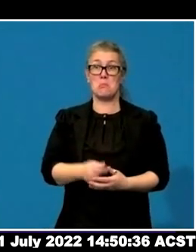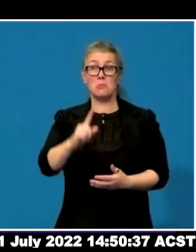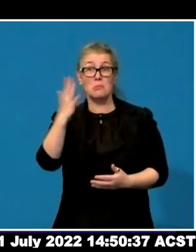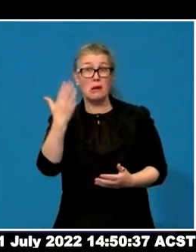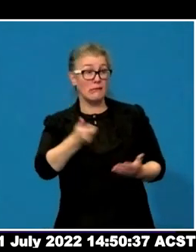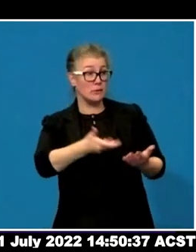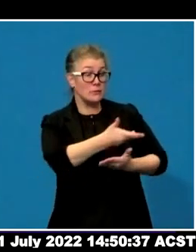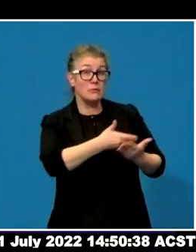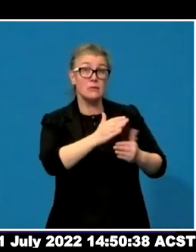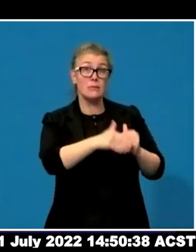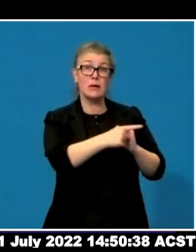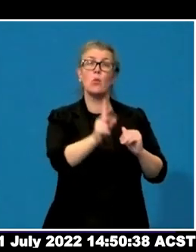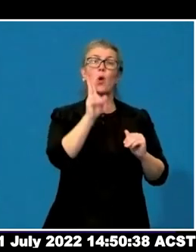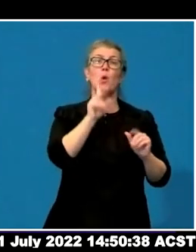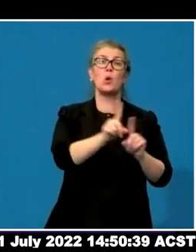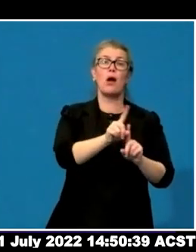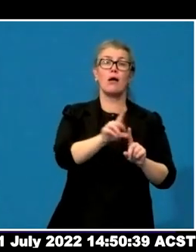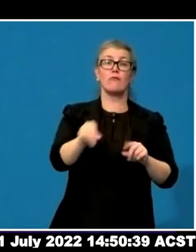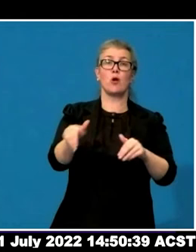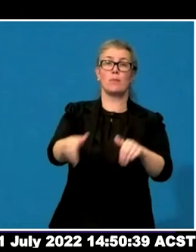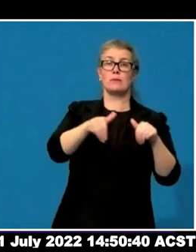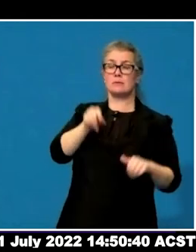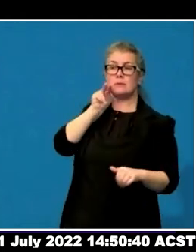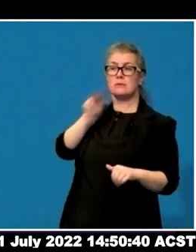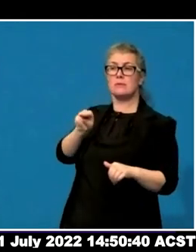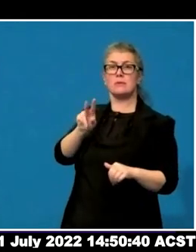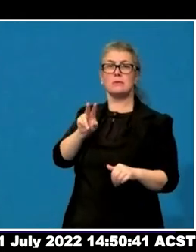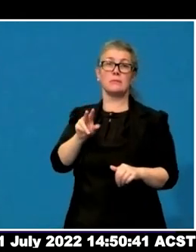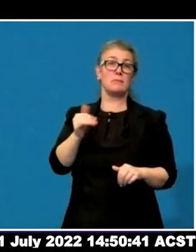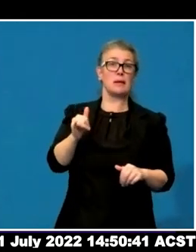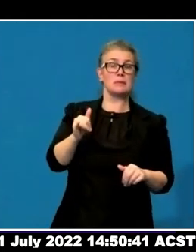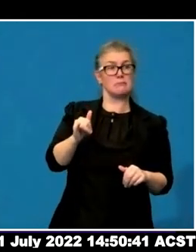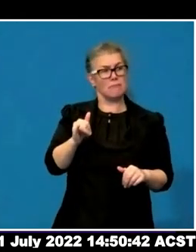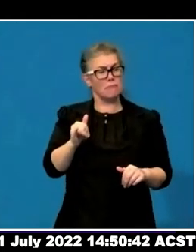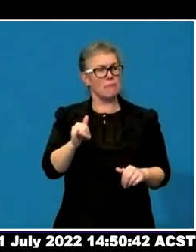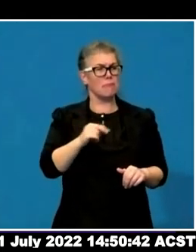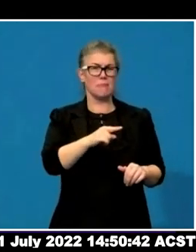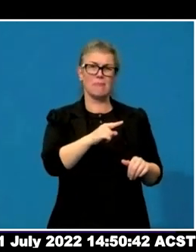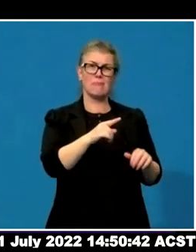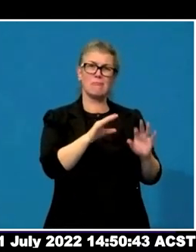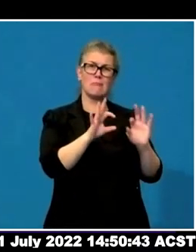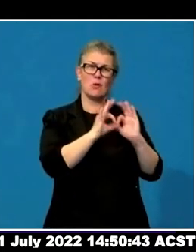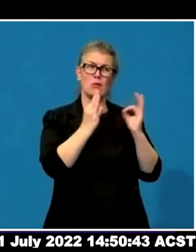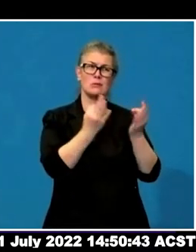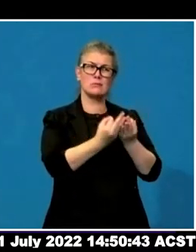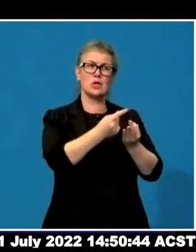outsider, unusual that an organisation designed to support people with disability